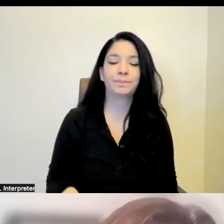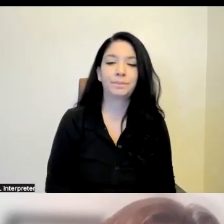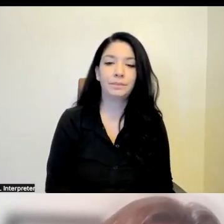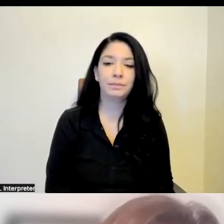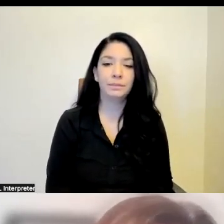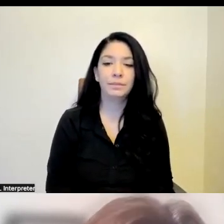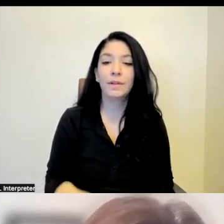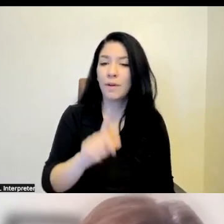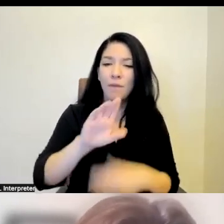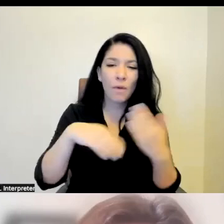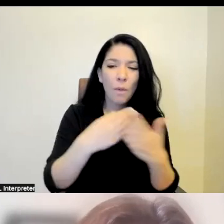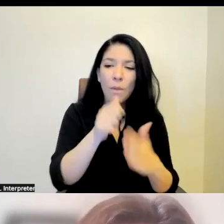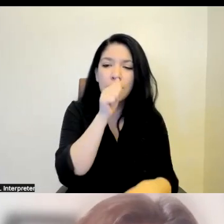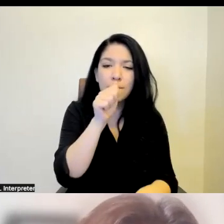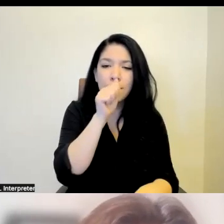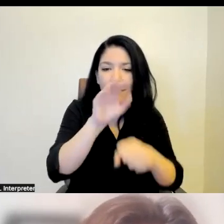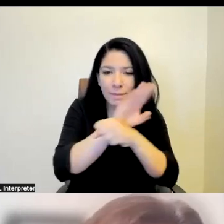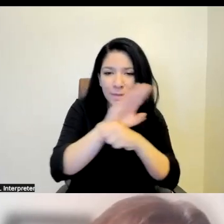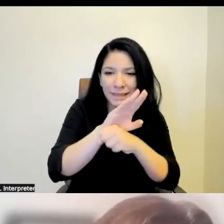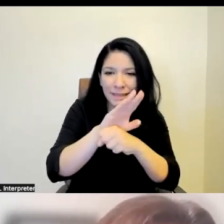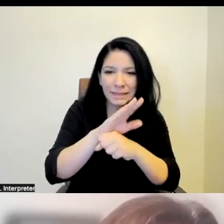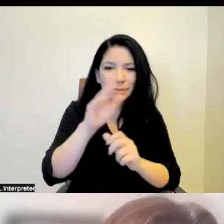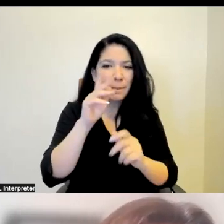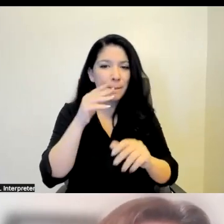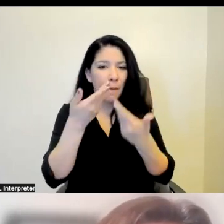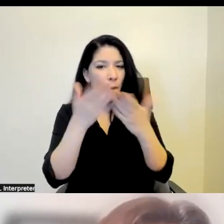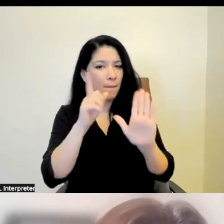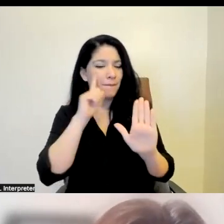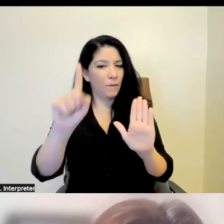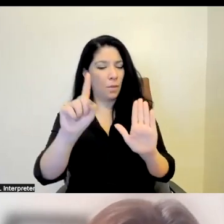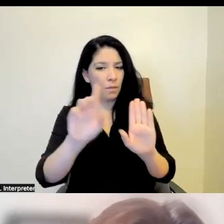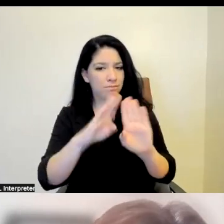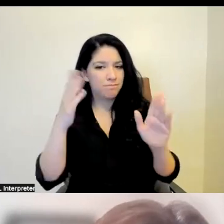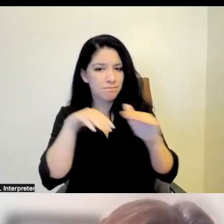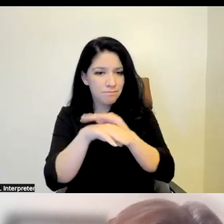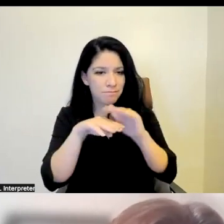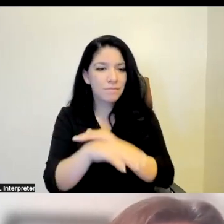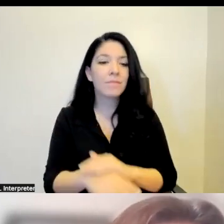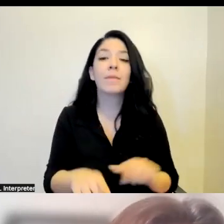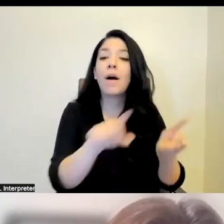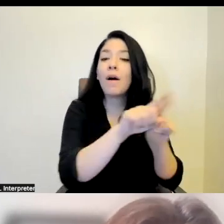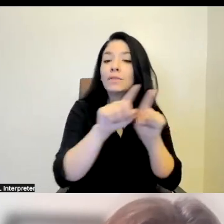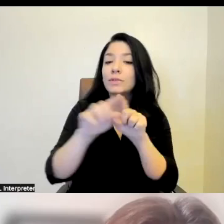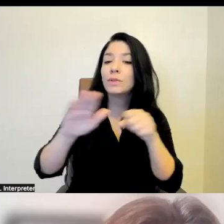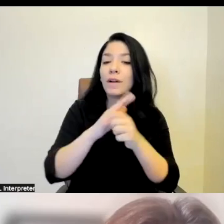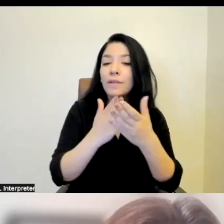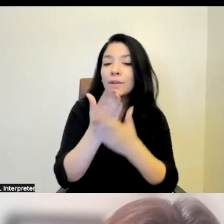private businesses open to the public. And then also covered by Section 504 of the